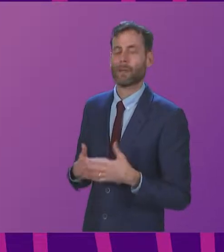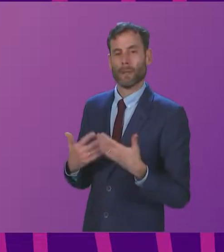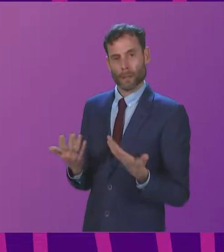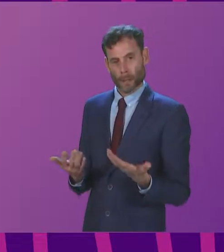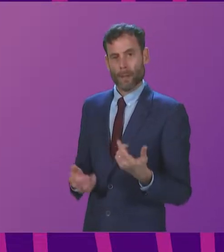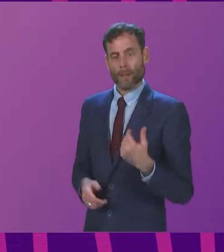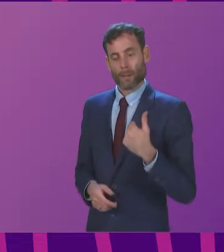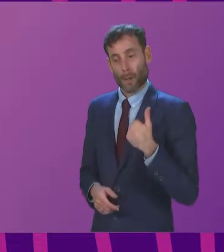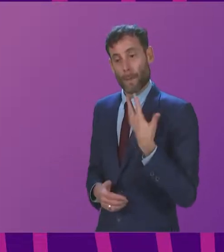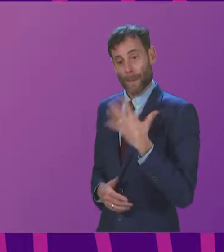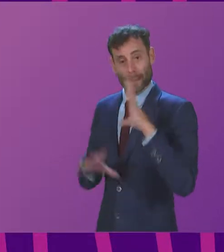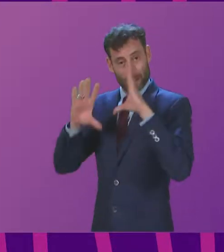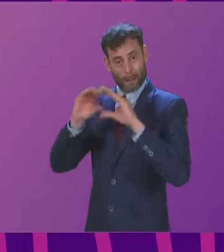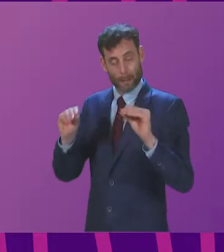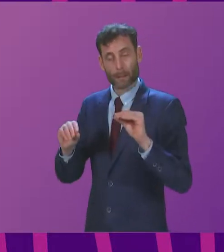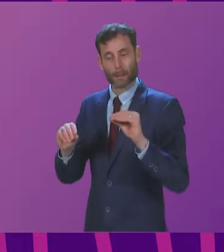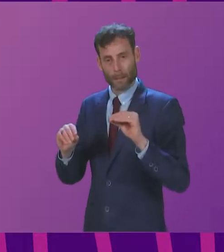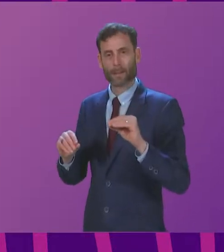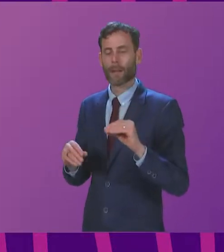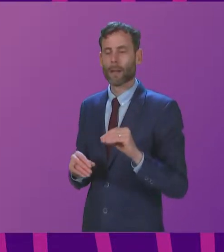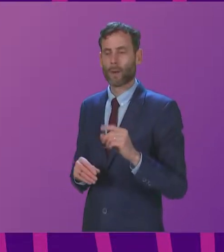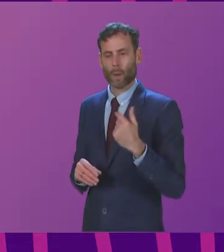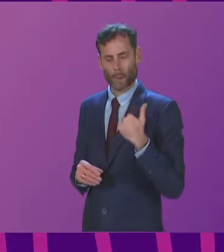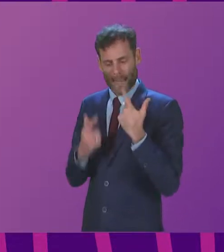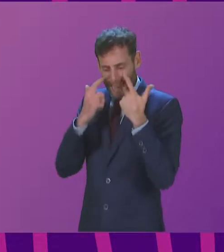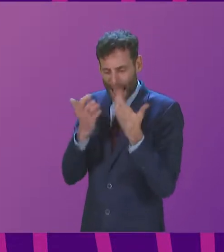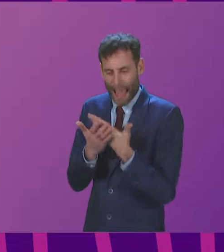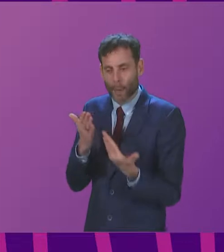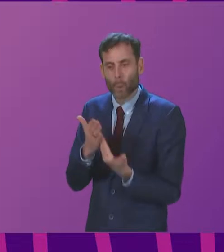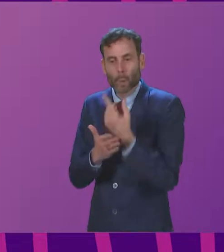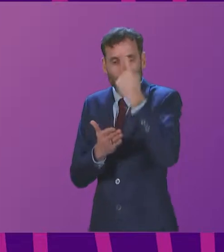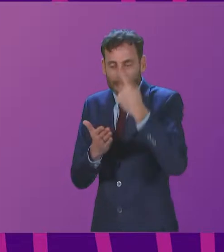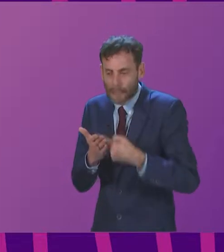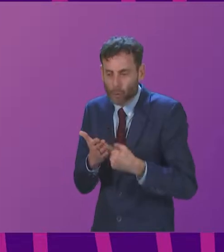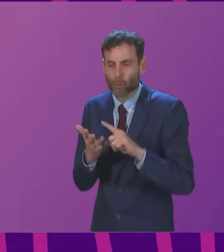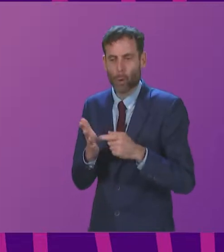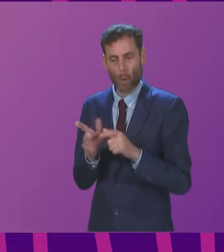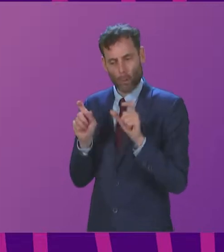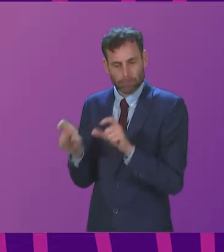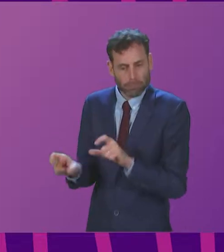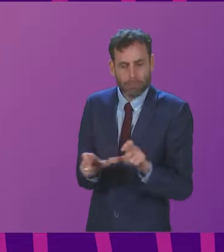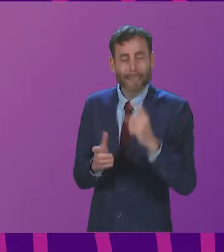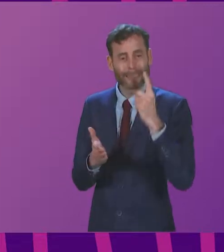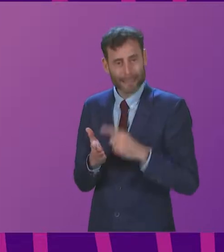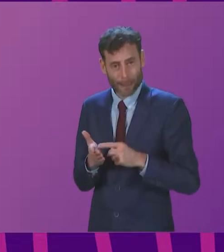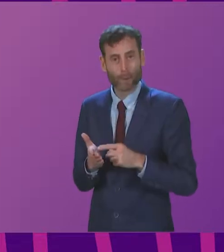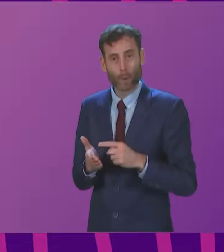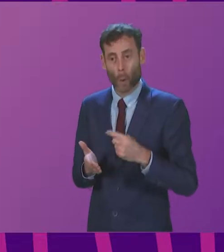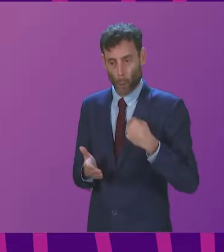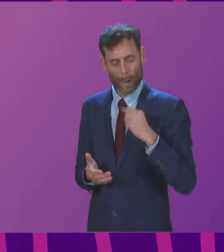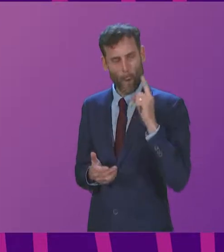I said last week that we would take that decision with the utmost care and we have done that. However, it is important to stress that we